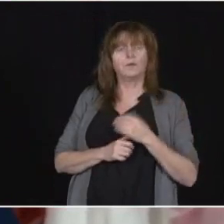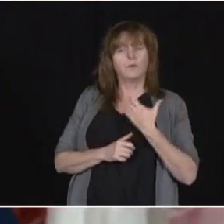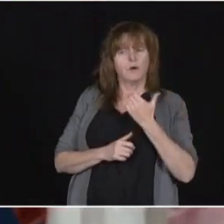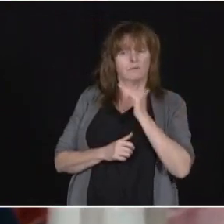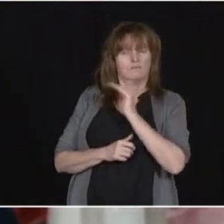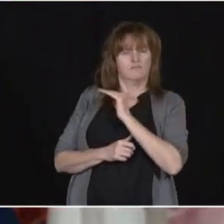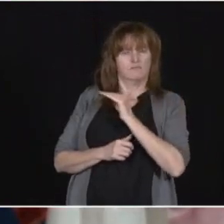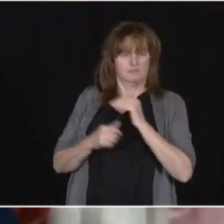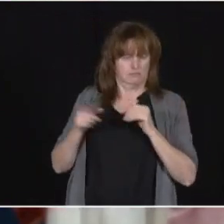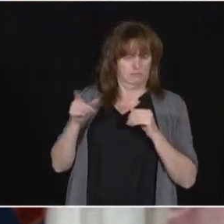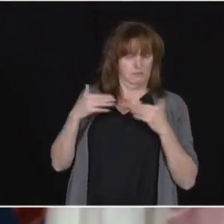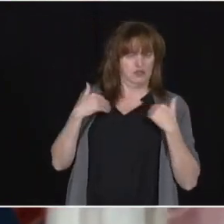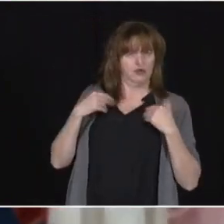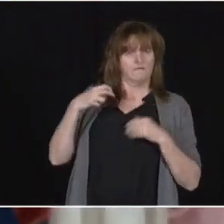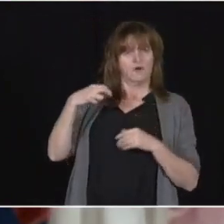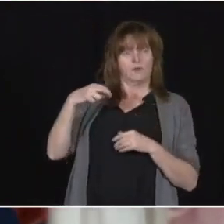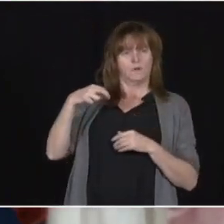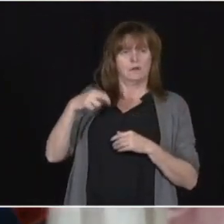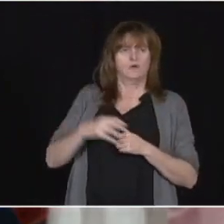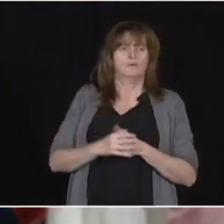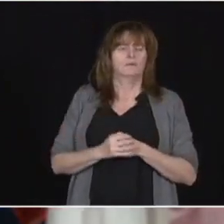(Speaks French)